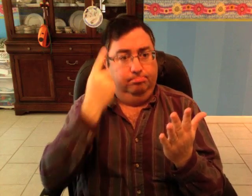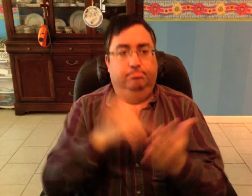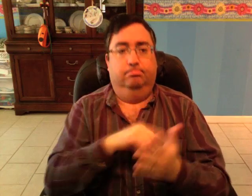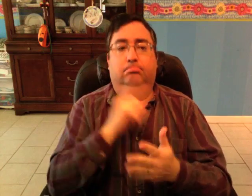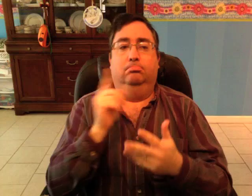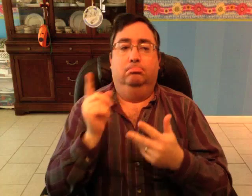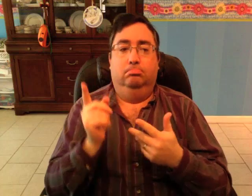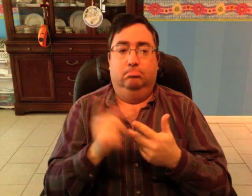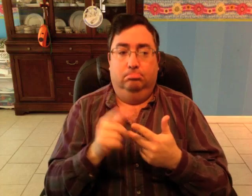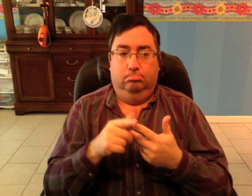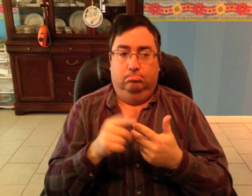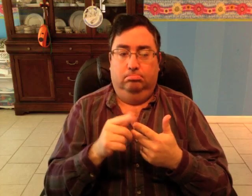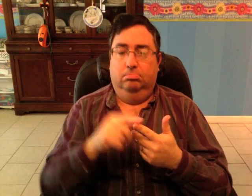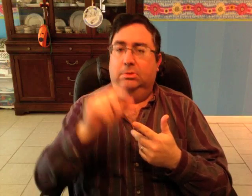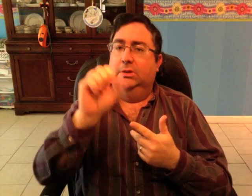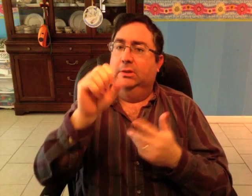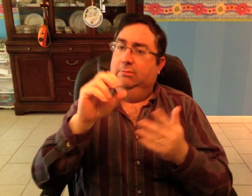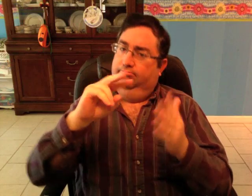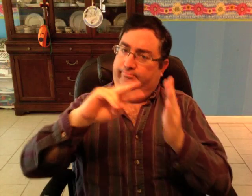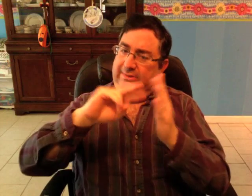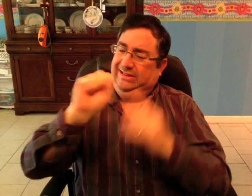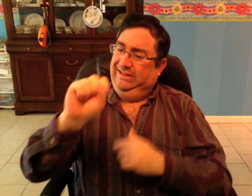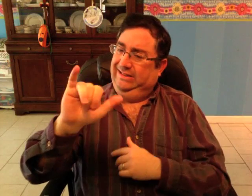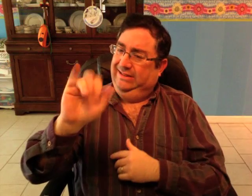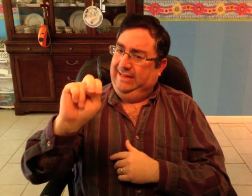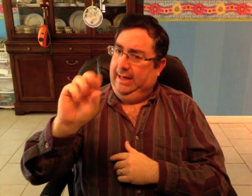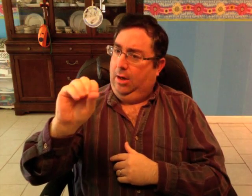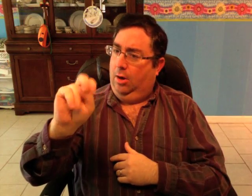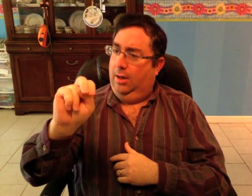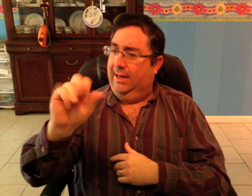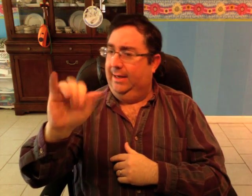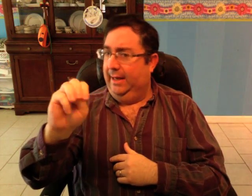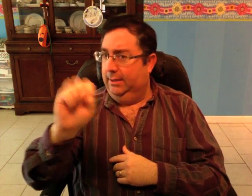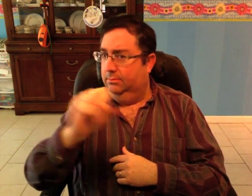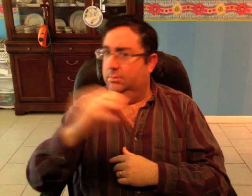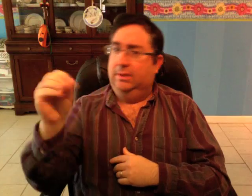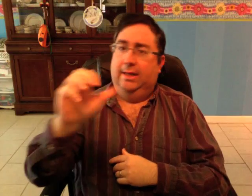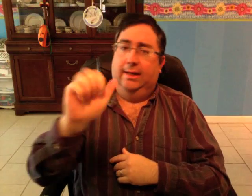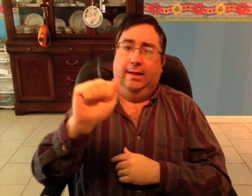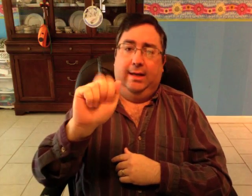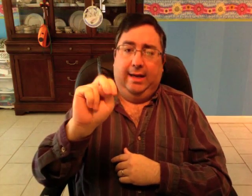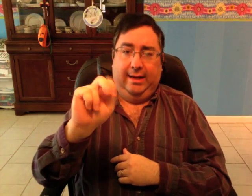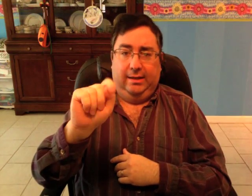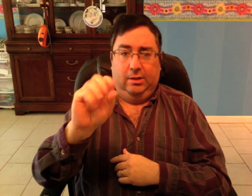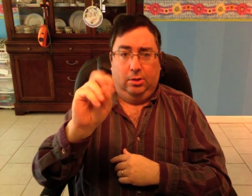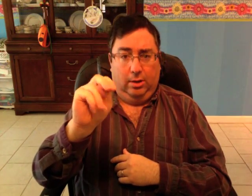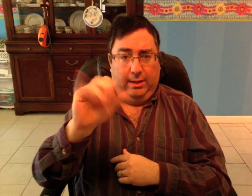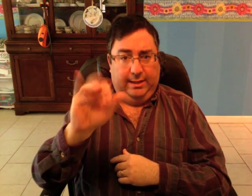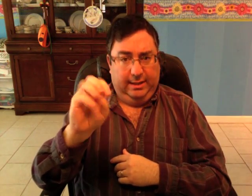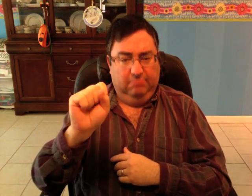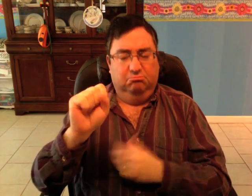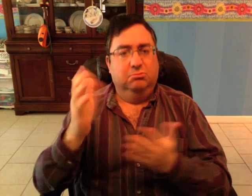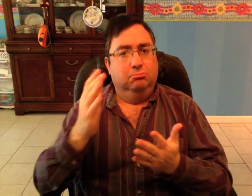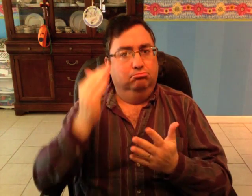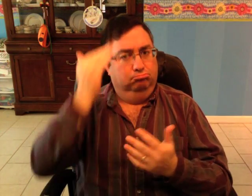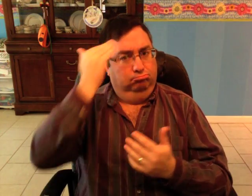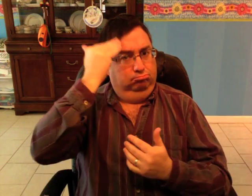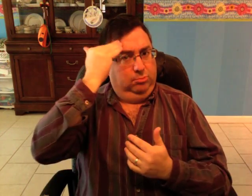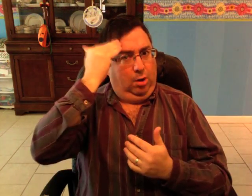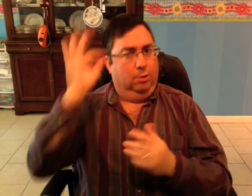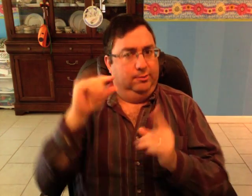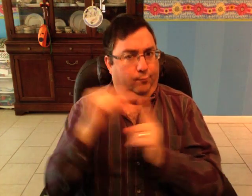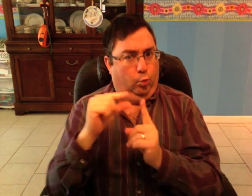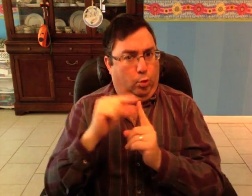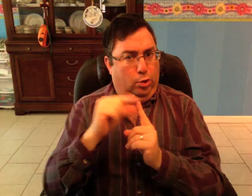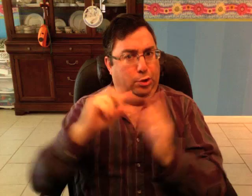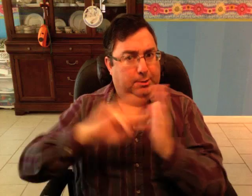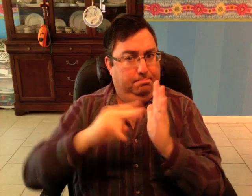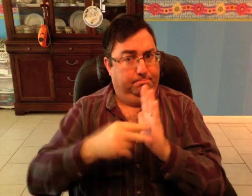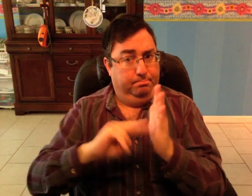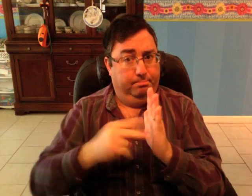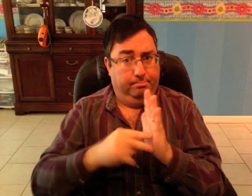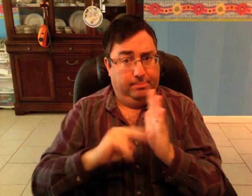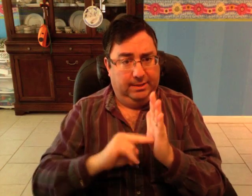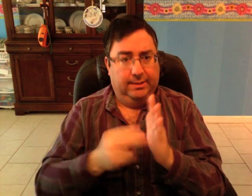Synonyms & Antonyms (word meaning knowledge)